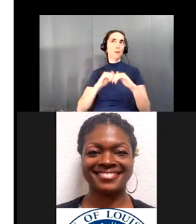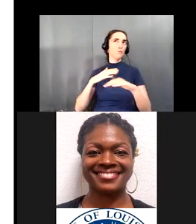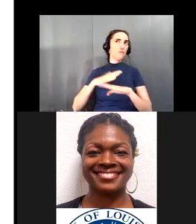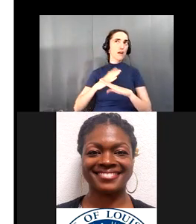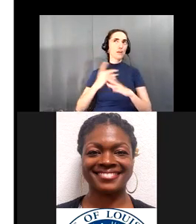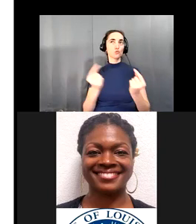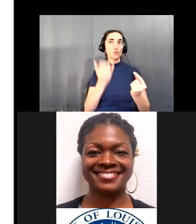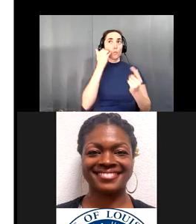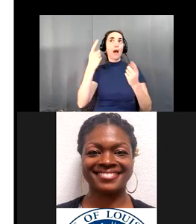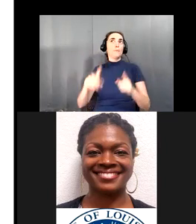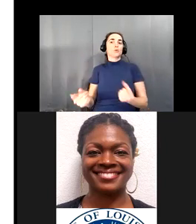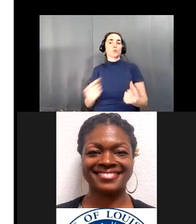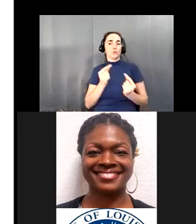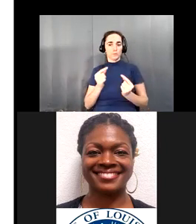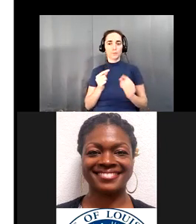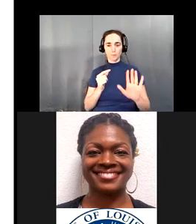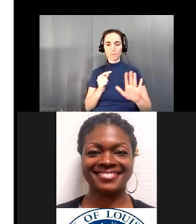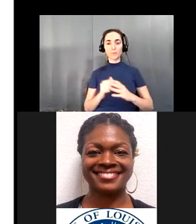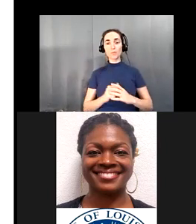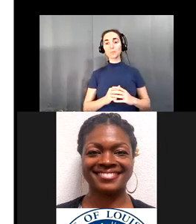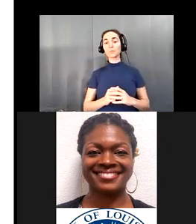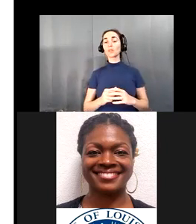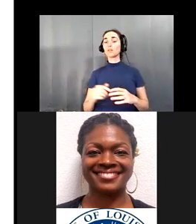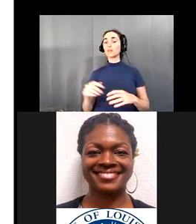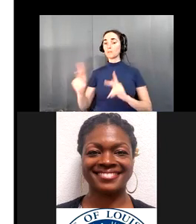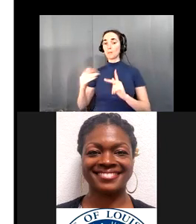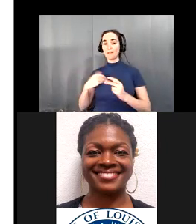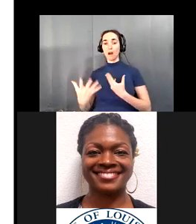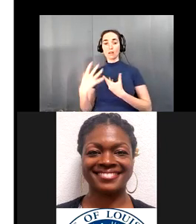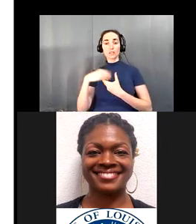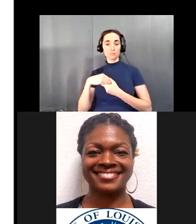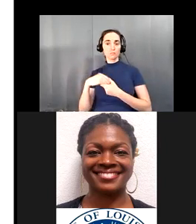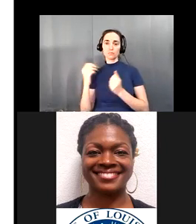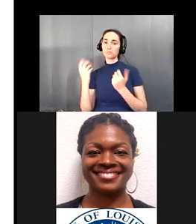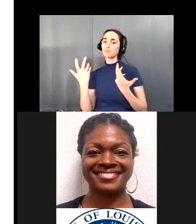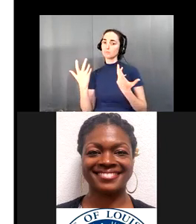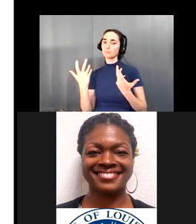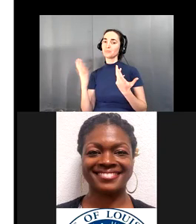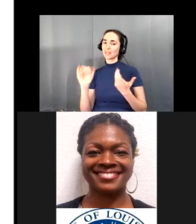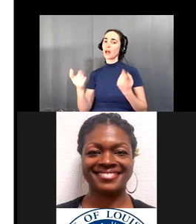16:13:23 Again we talked about it in autism I mean listen and autism is very, it happens